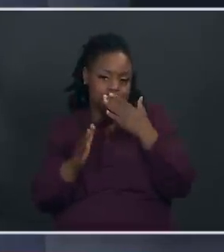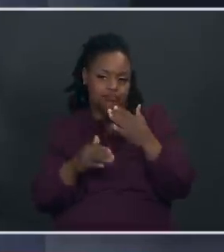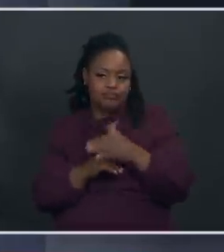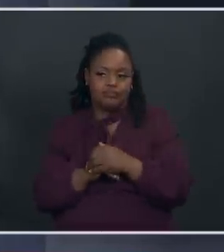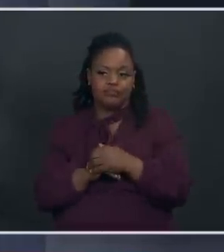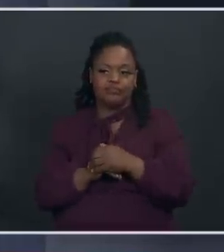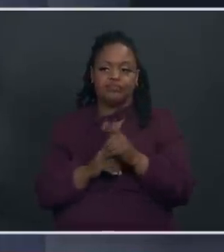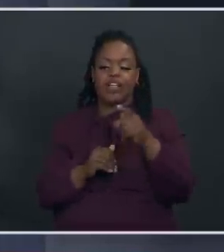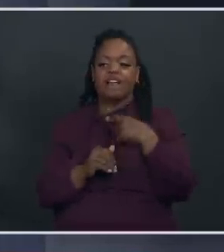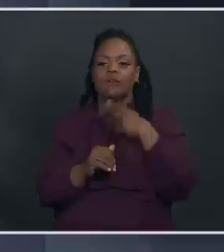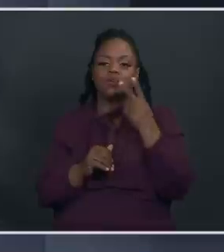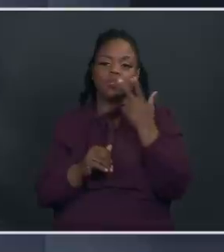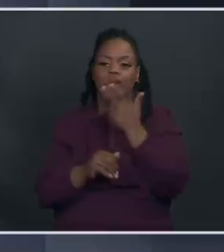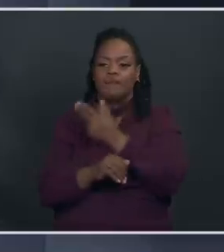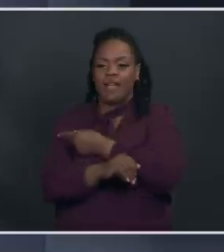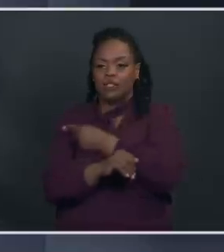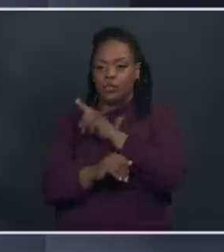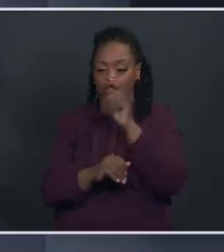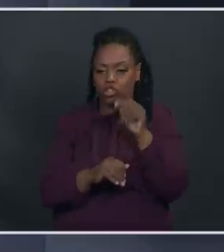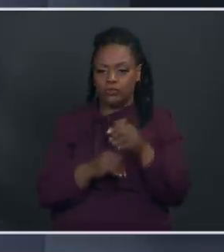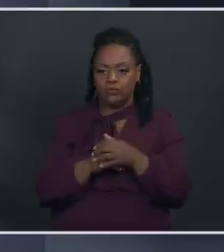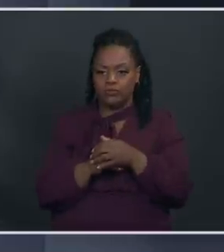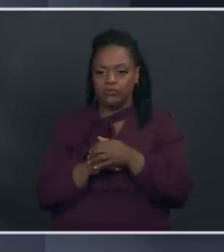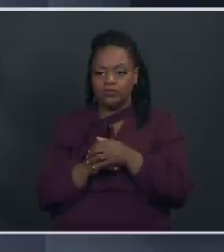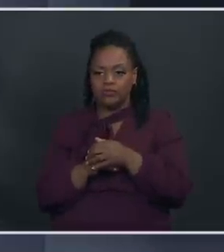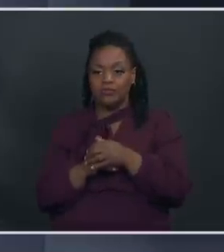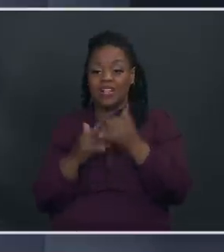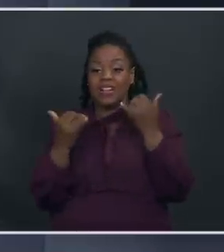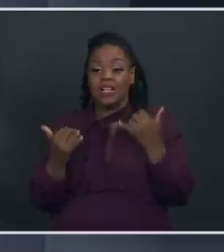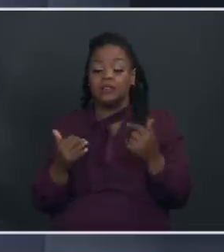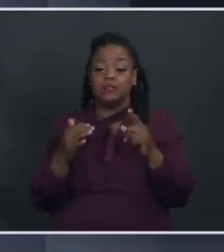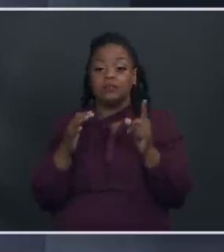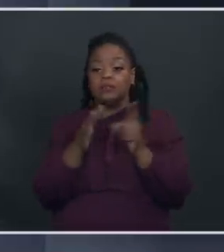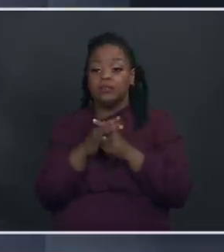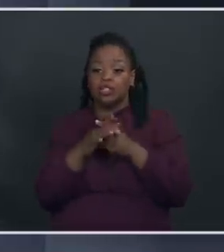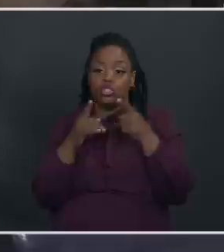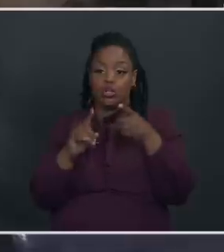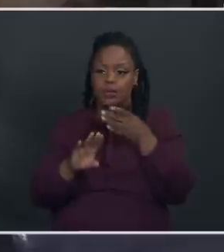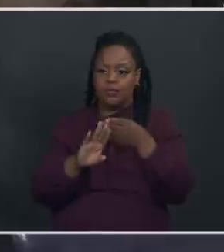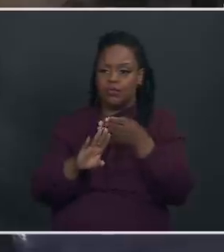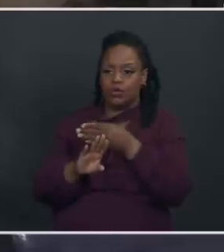First of all, this came up on the COVID call earlier, but how seriously is the White House